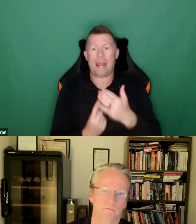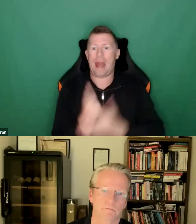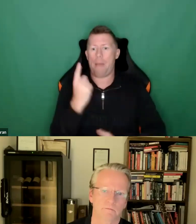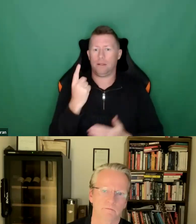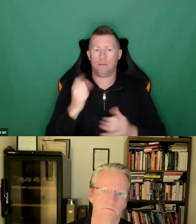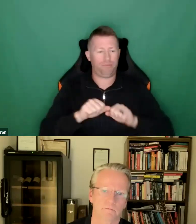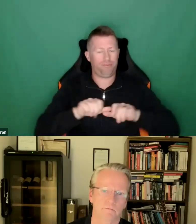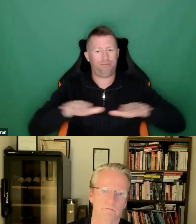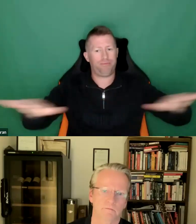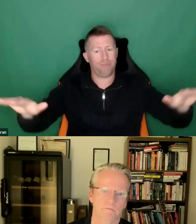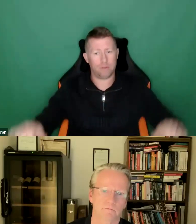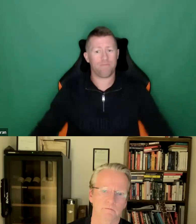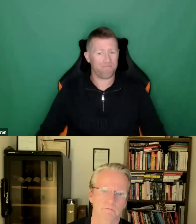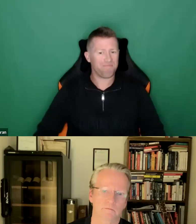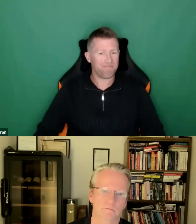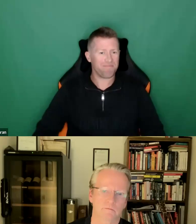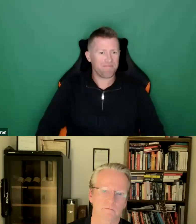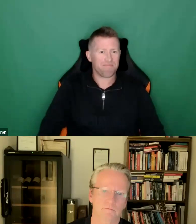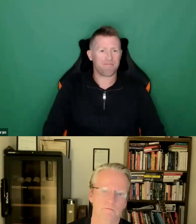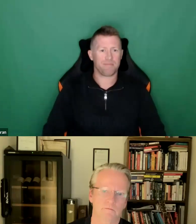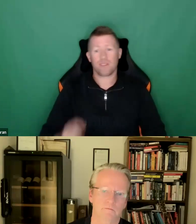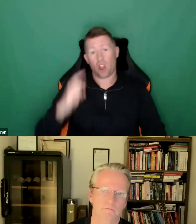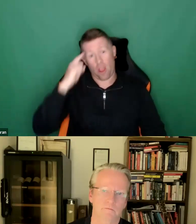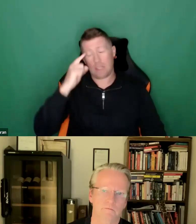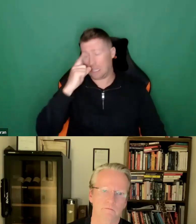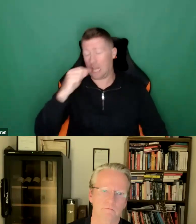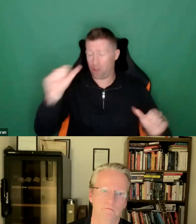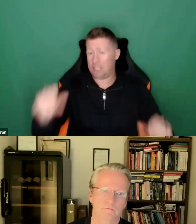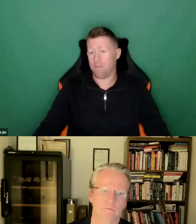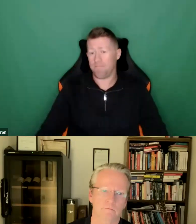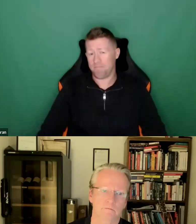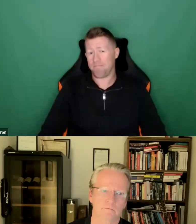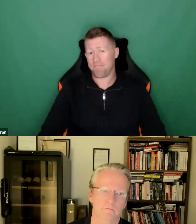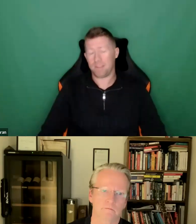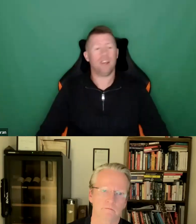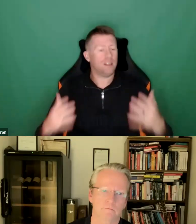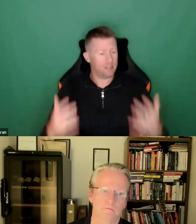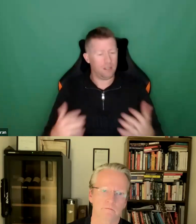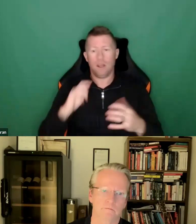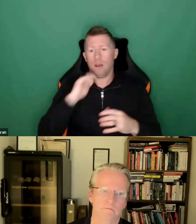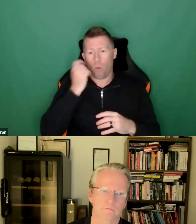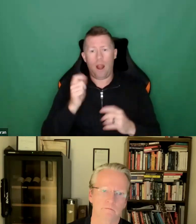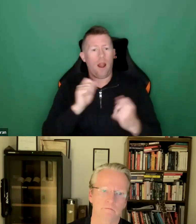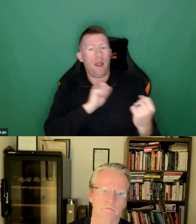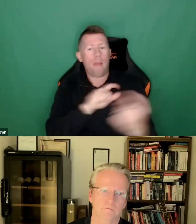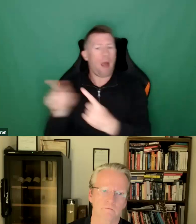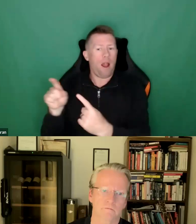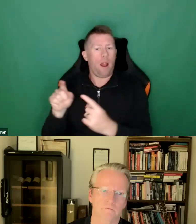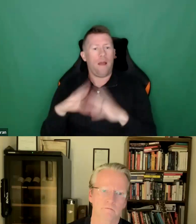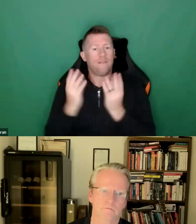possible and it is in our hands. We need to amplify our collective voices, speak up about this, build up the momentum ourselves